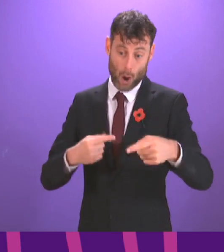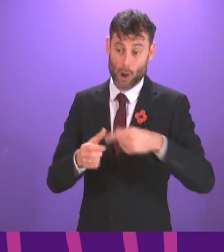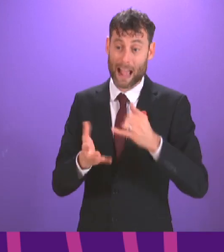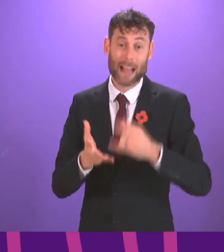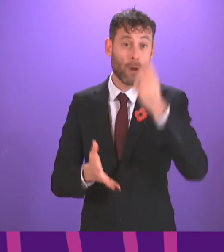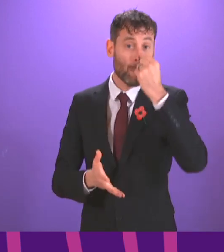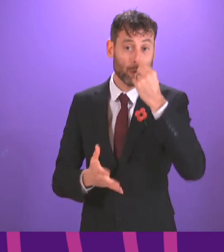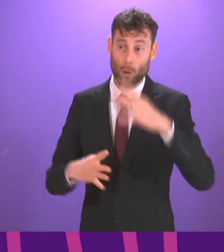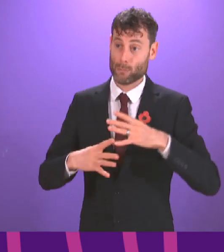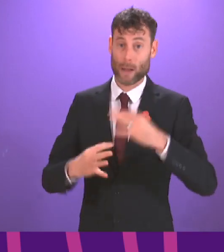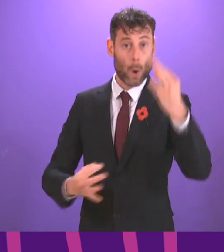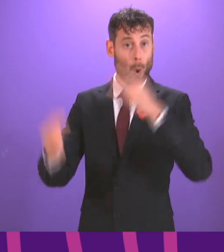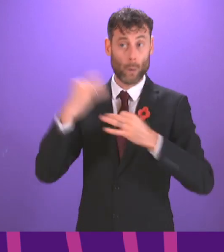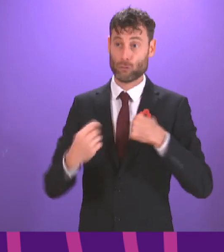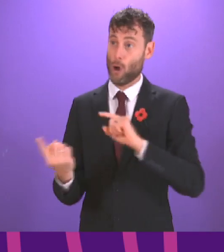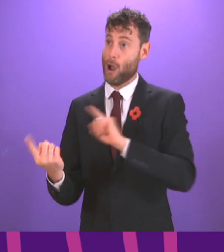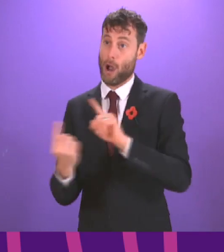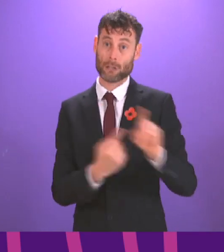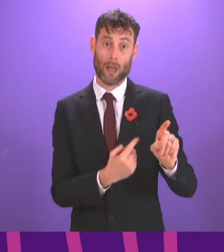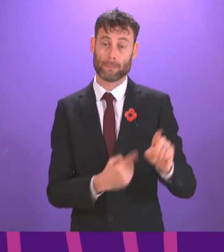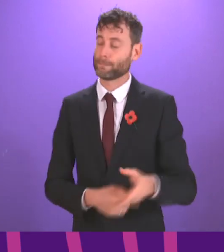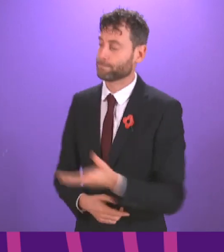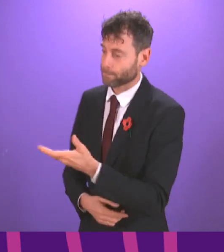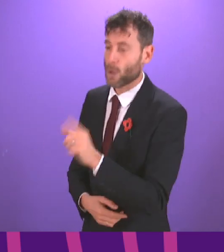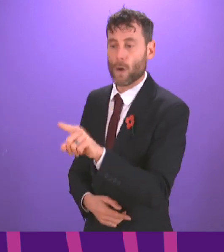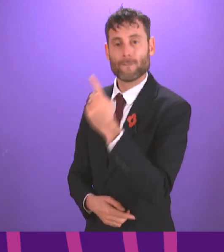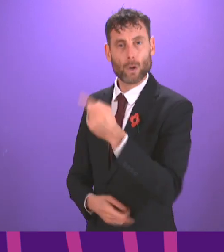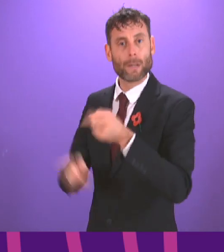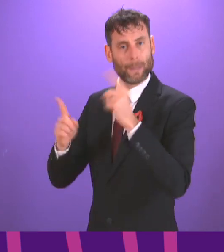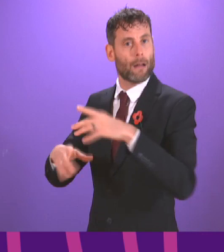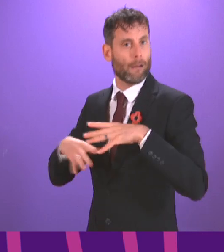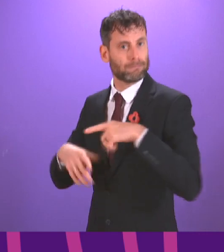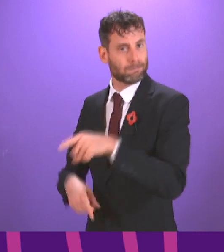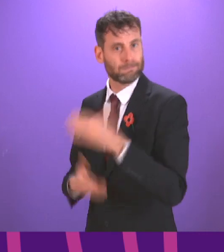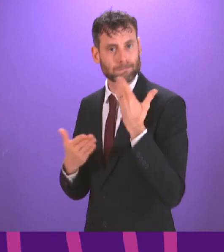The Presiding Officer: That is noted. The fact that we have had an